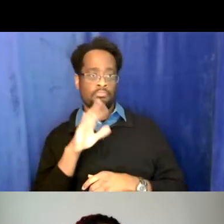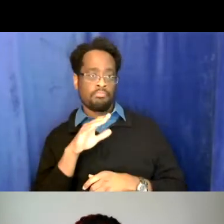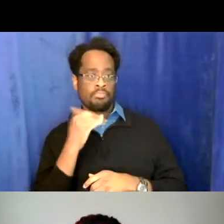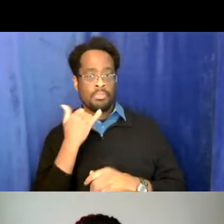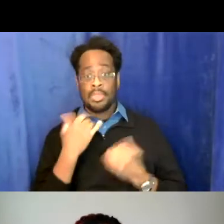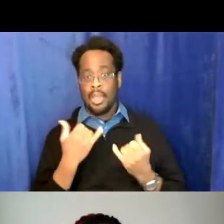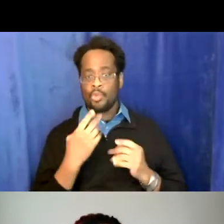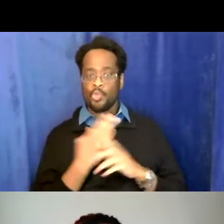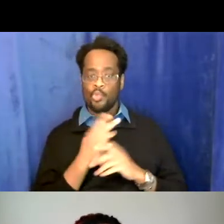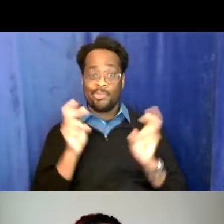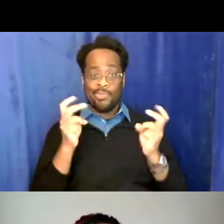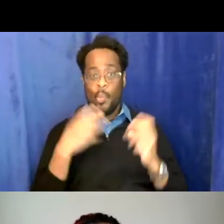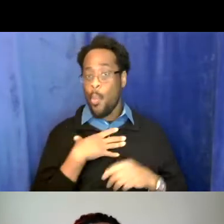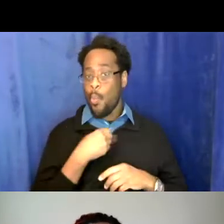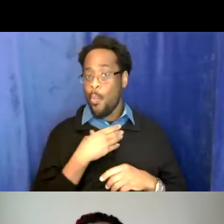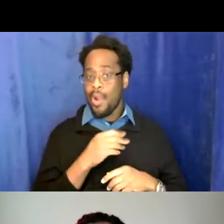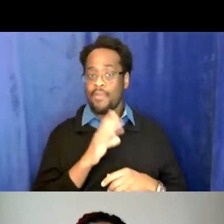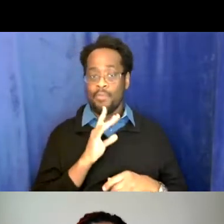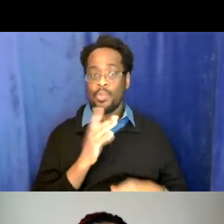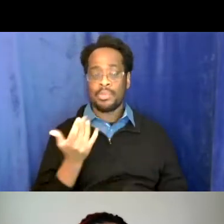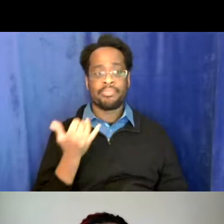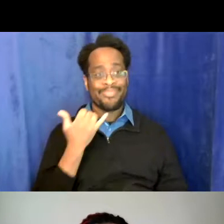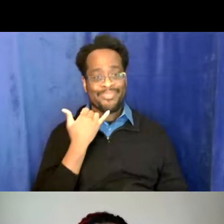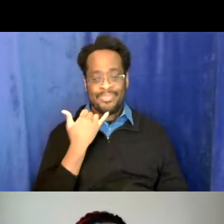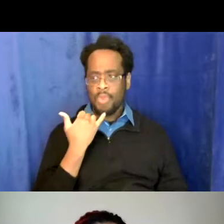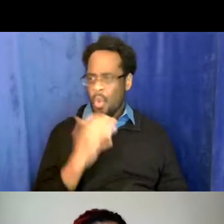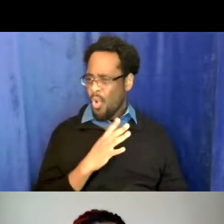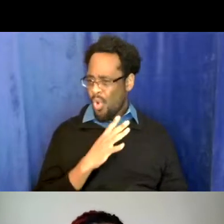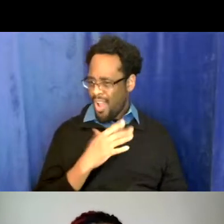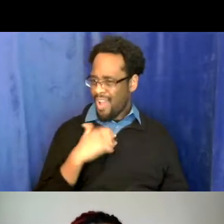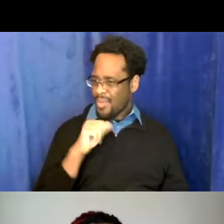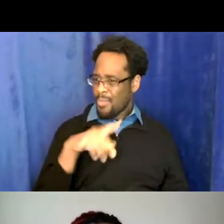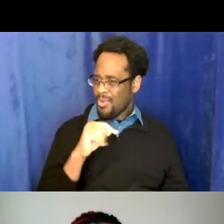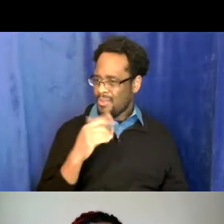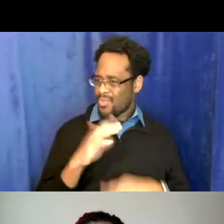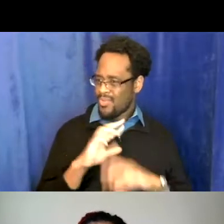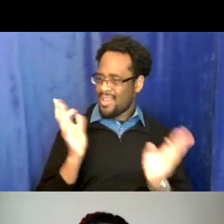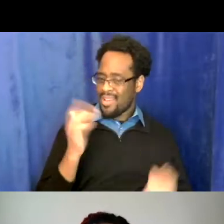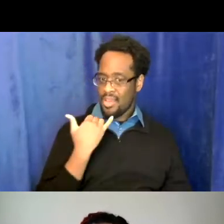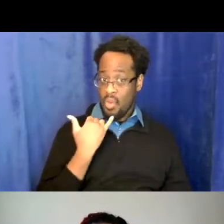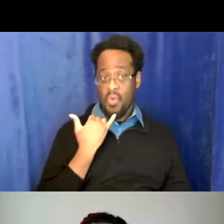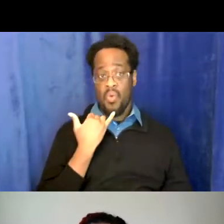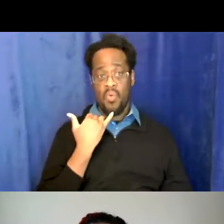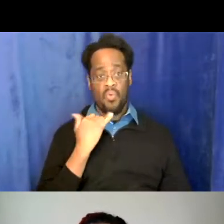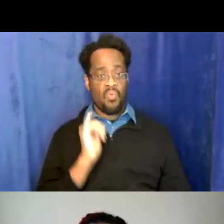person to call and let's say they use their quote-unquote white voice they may be accepted